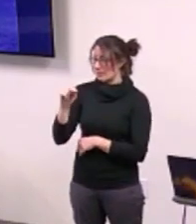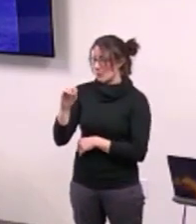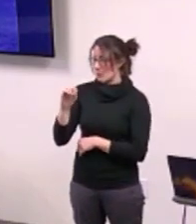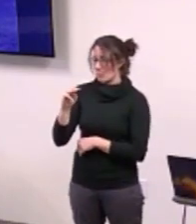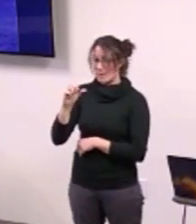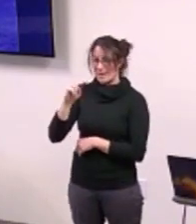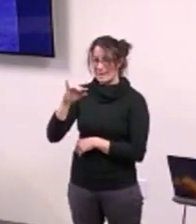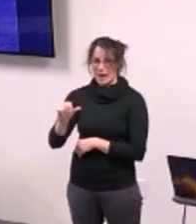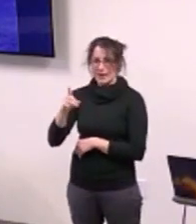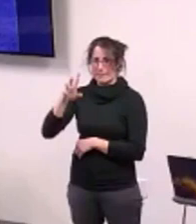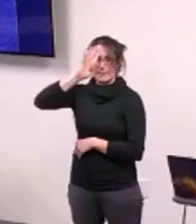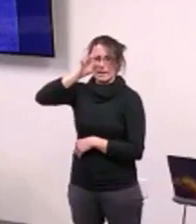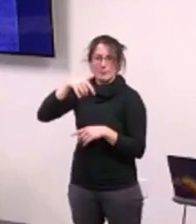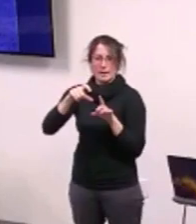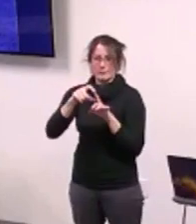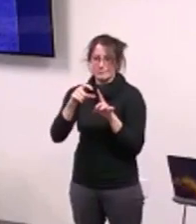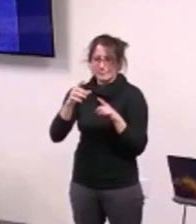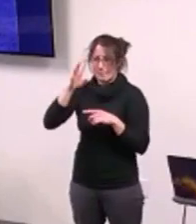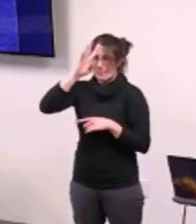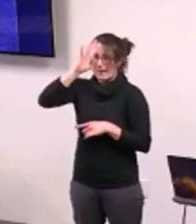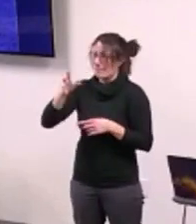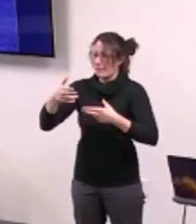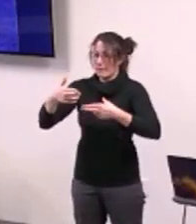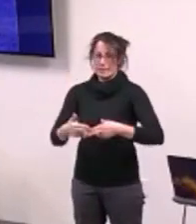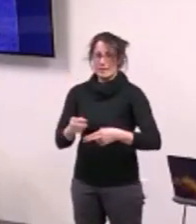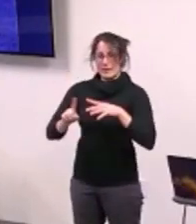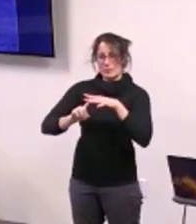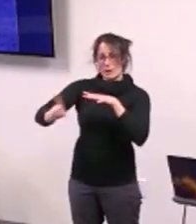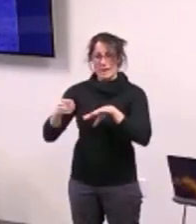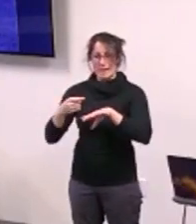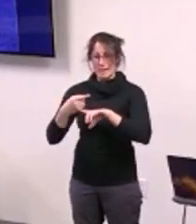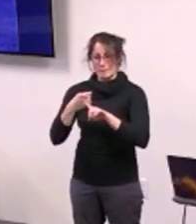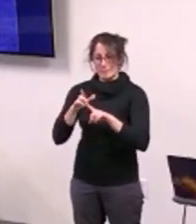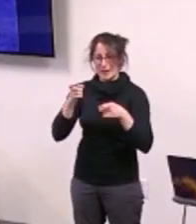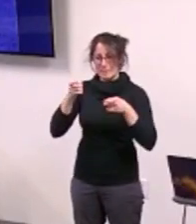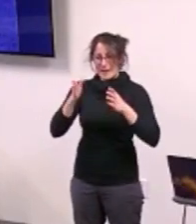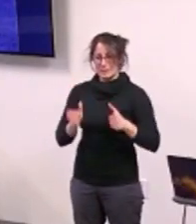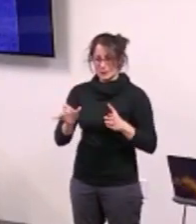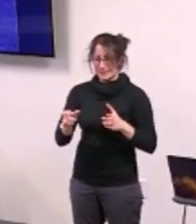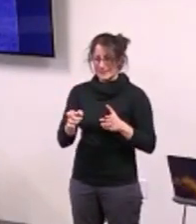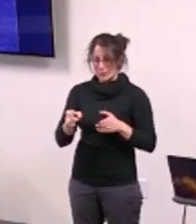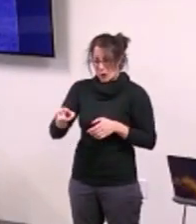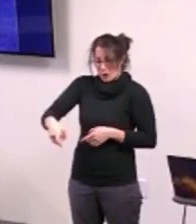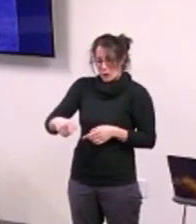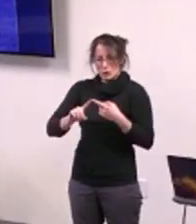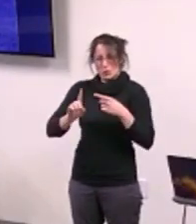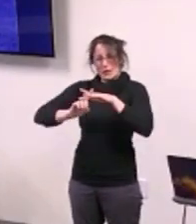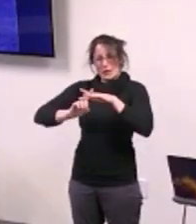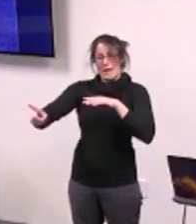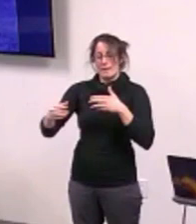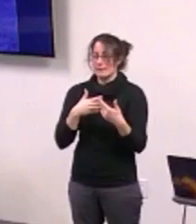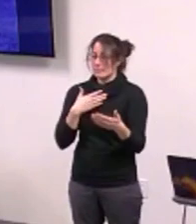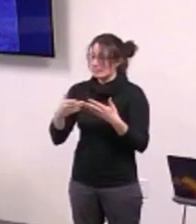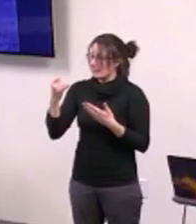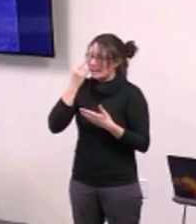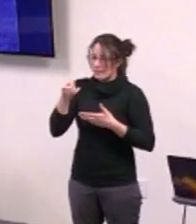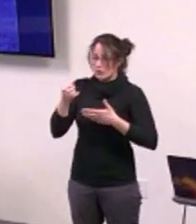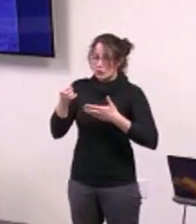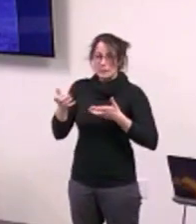Like white people literally just made, made that shit up. Drapetomania, the intense urge to run away. Even when you're being treated nicely by the white man.